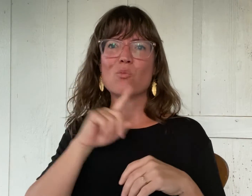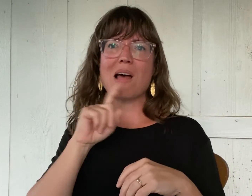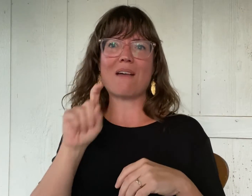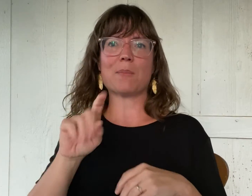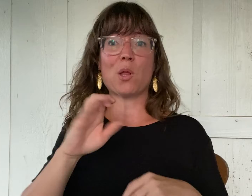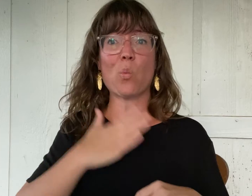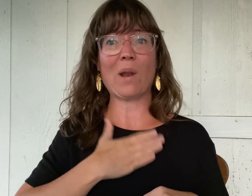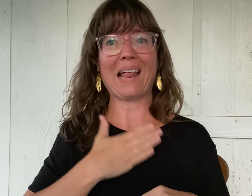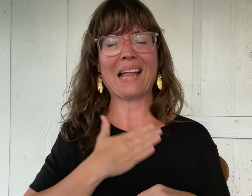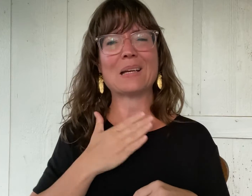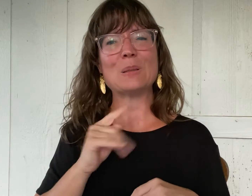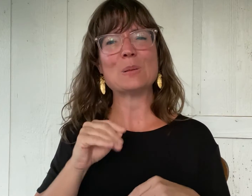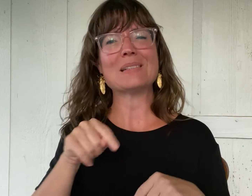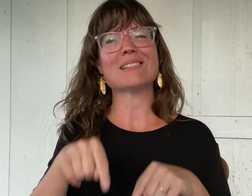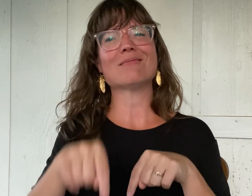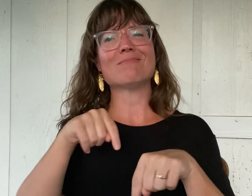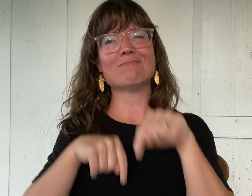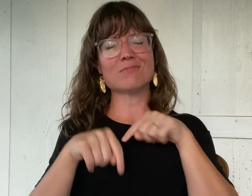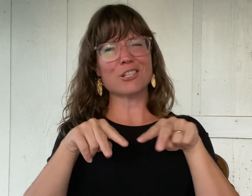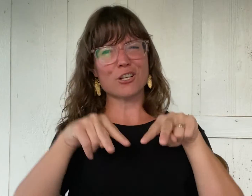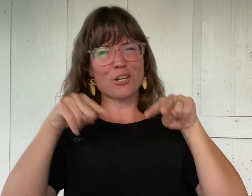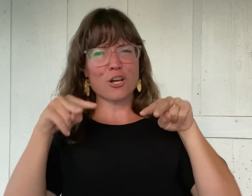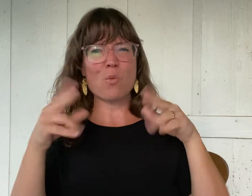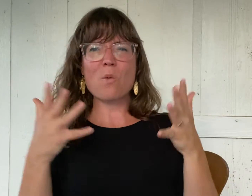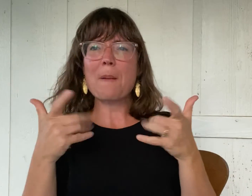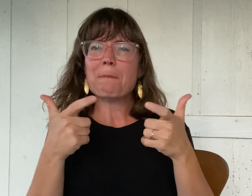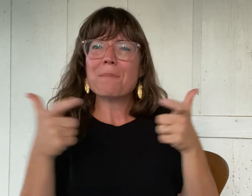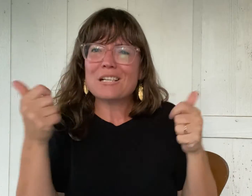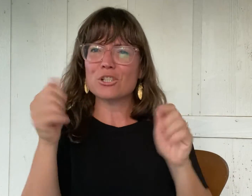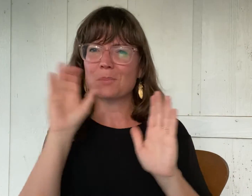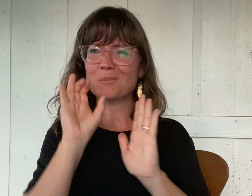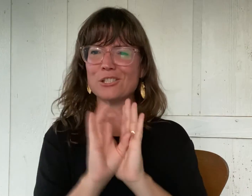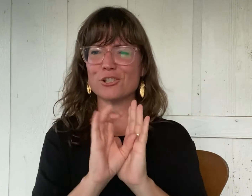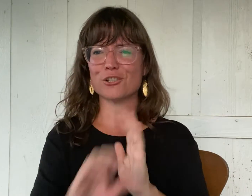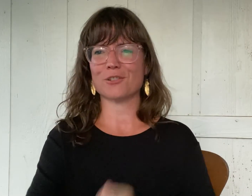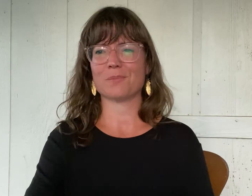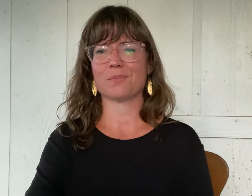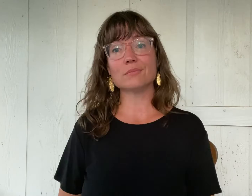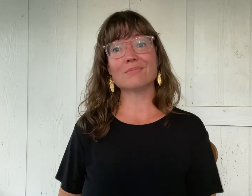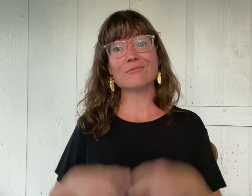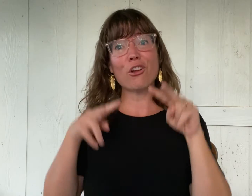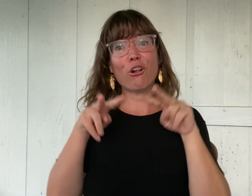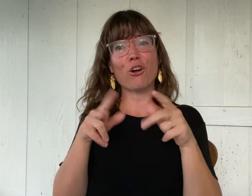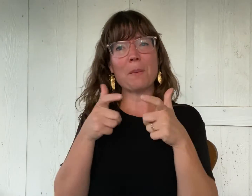We need to be willing to step back and look at the bigger picture.